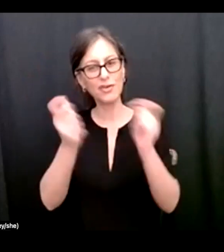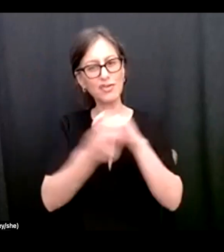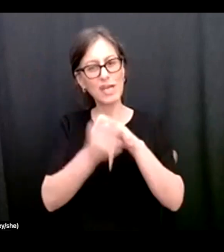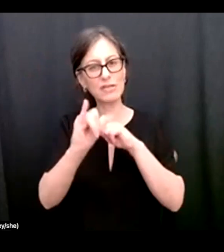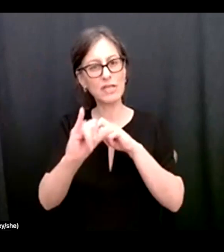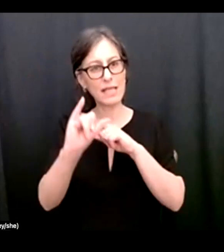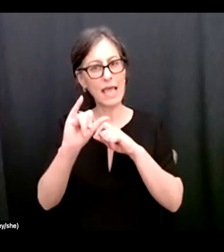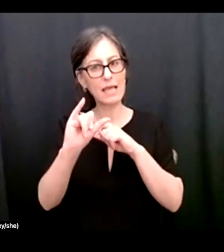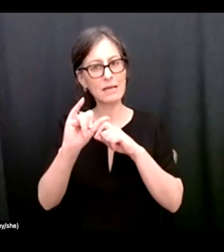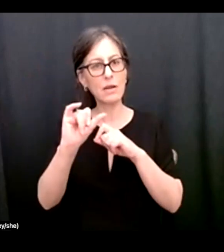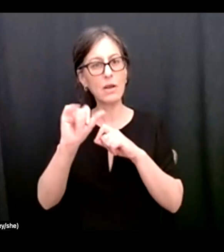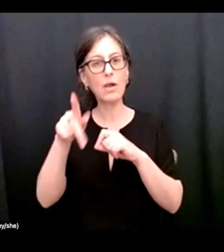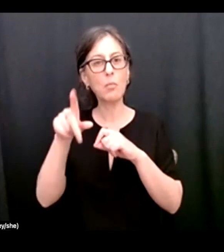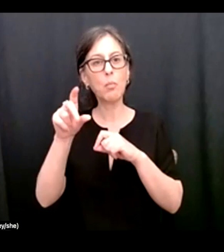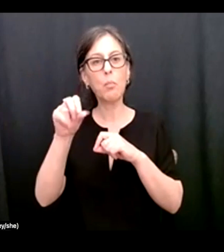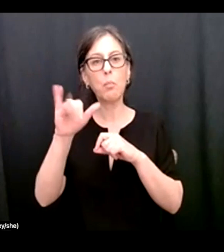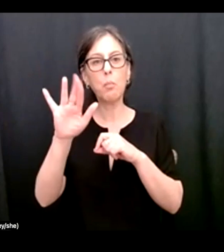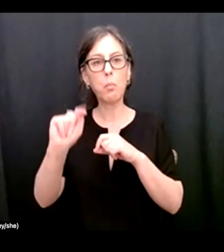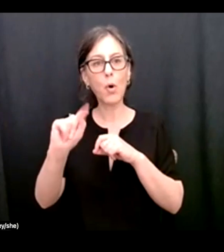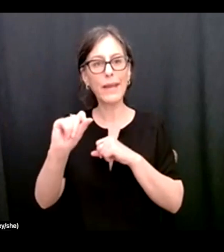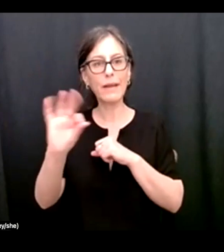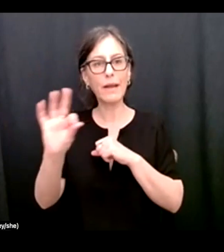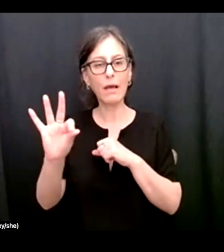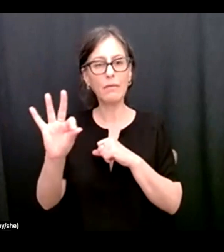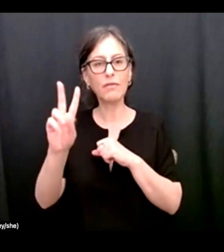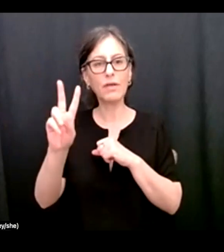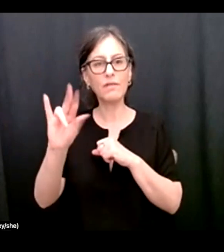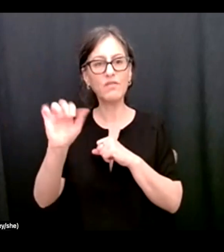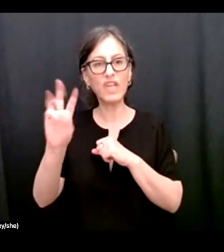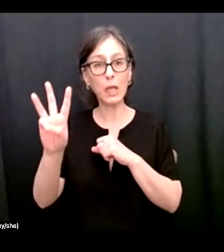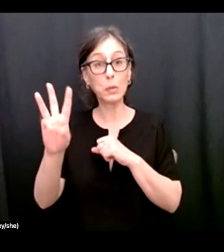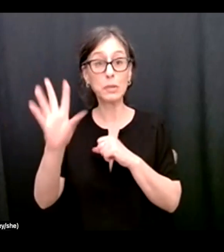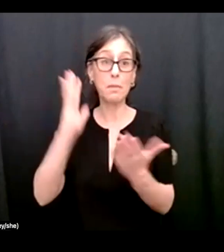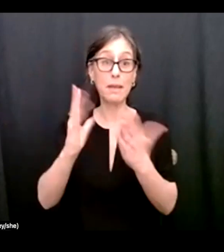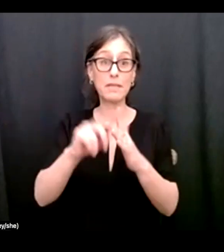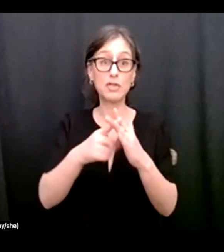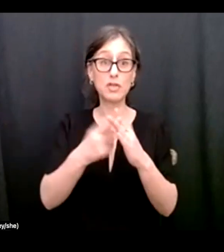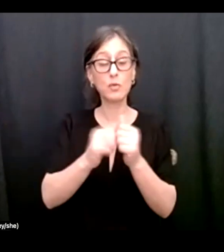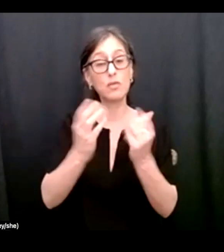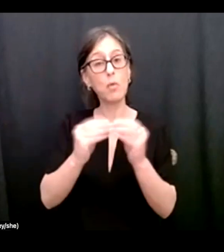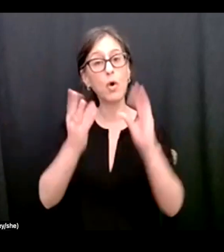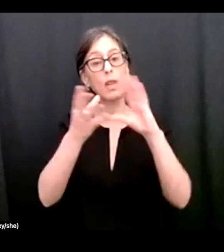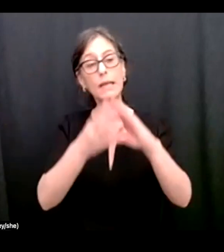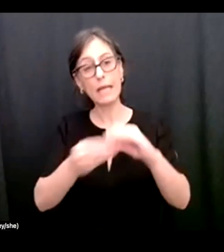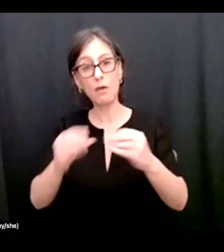you know, so you turn it from a kind of more straightforward narrative, blah, blah,